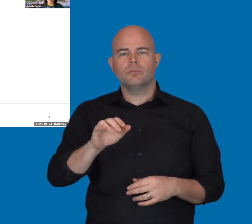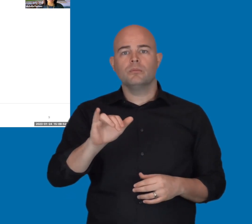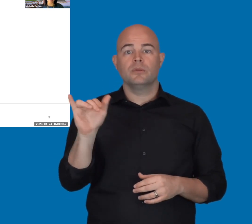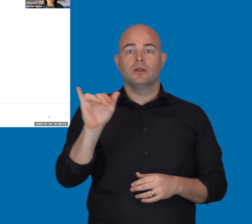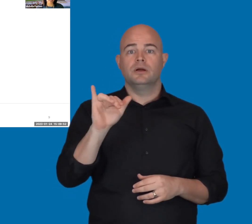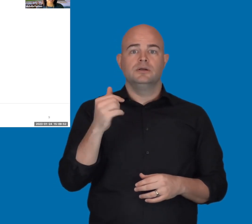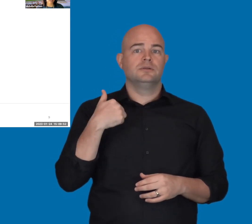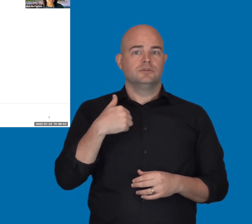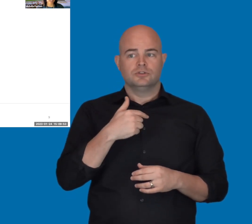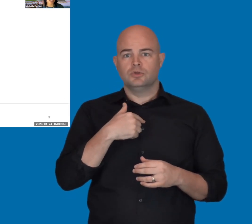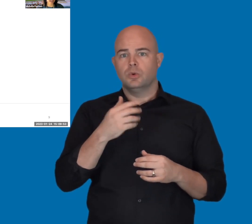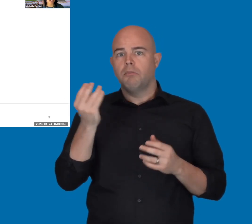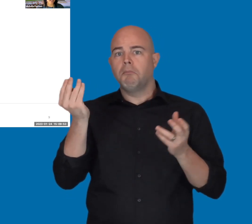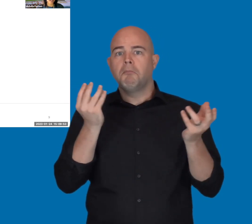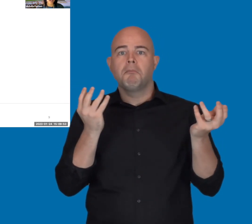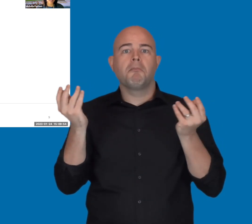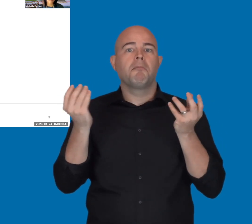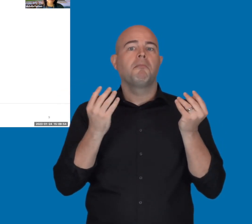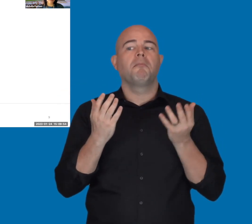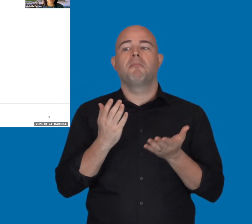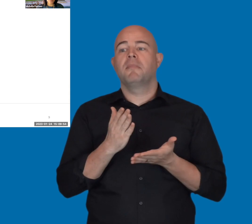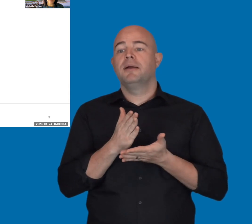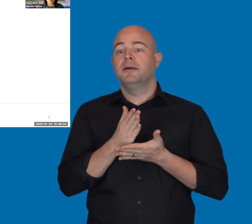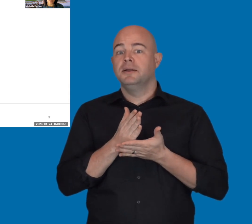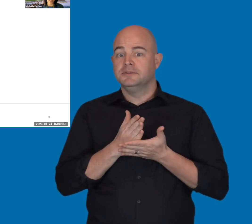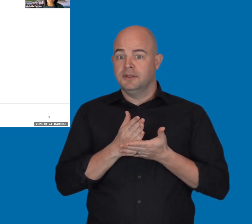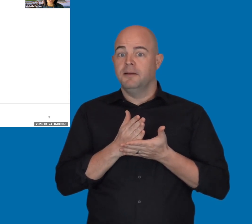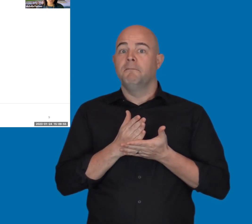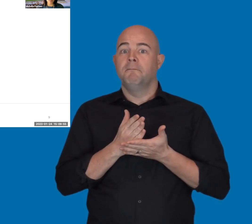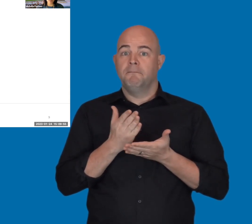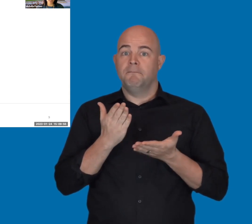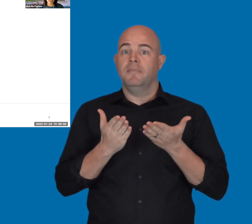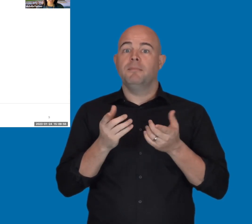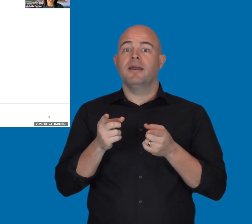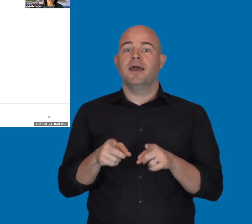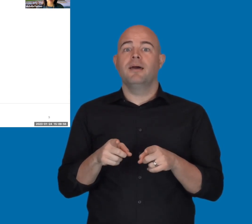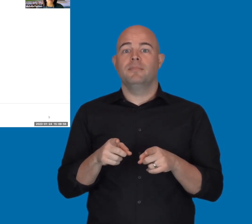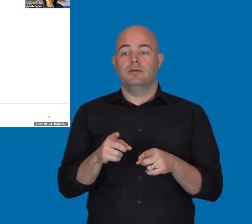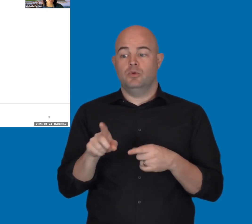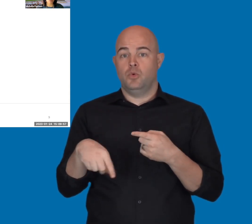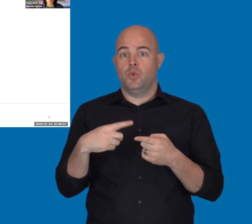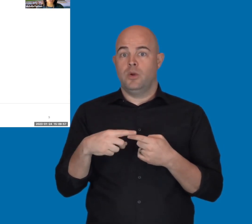for the second time and we had 40 participants enroll